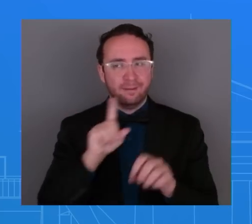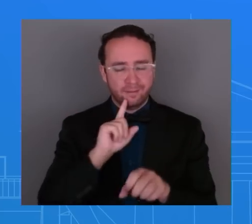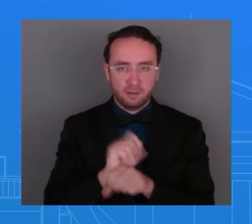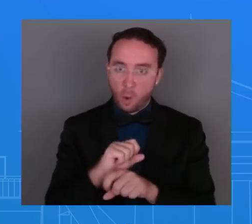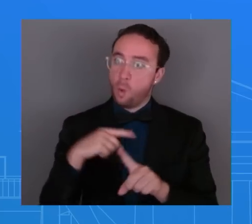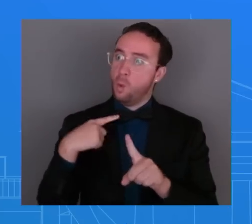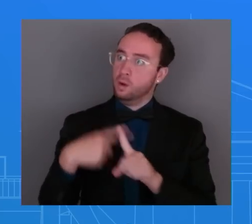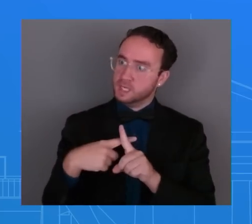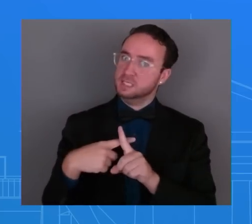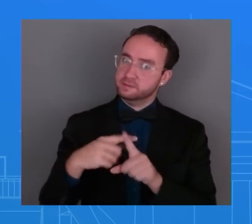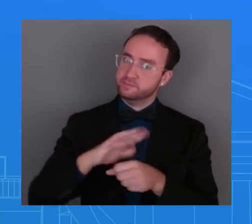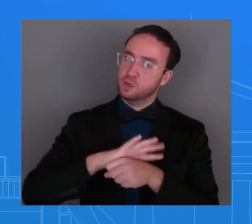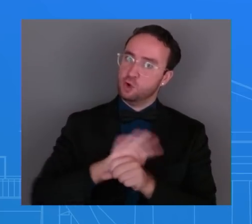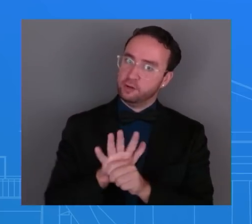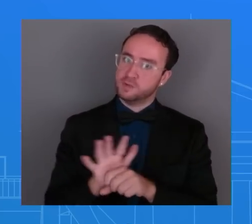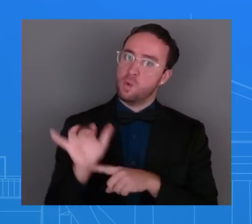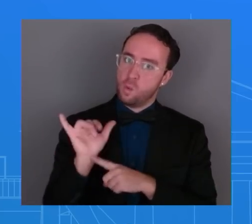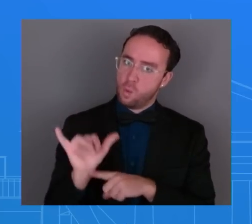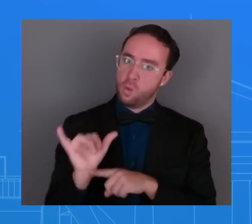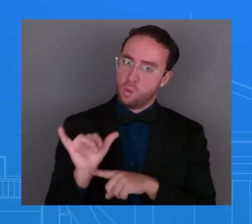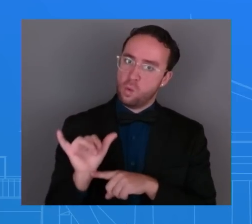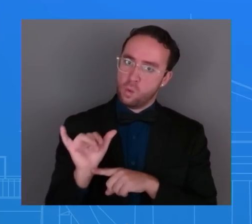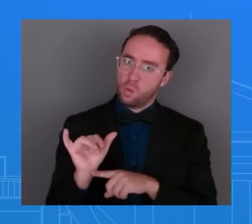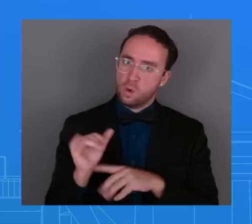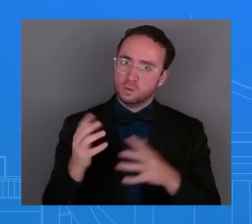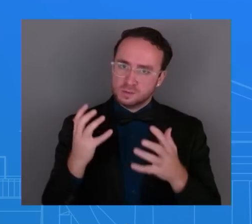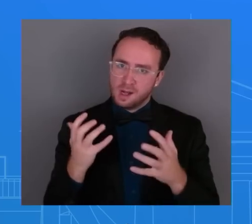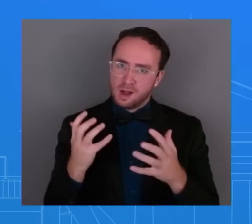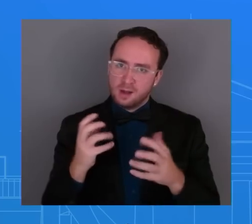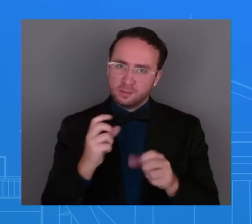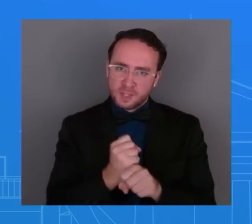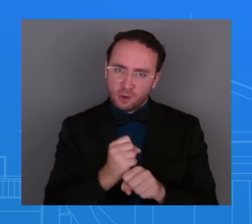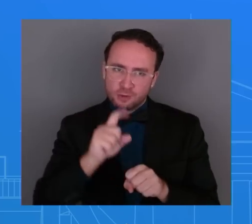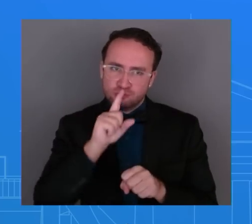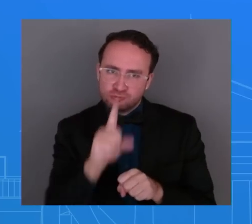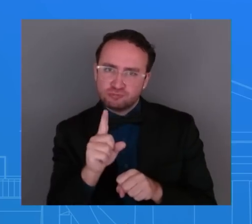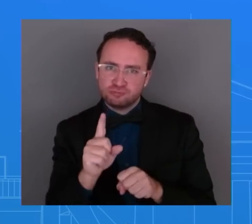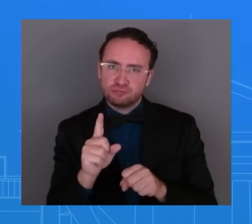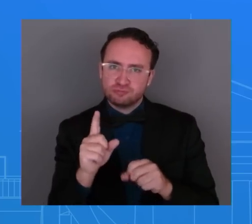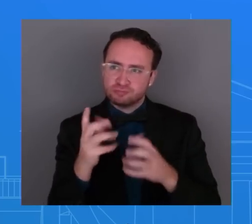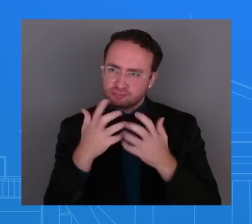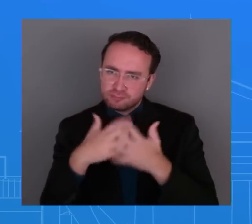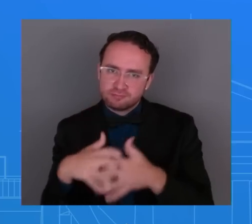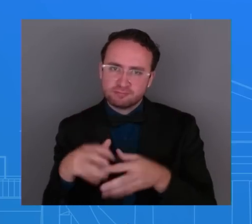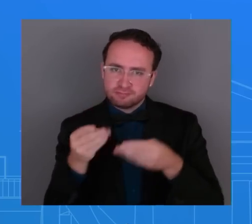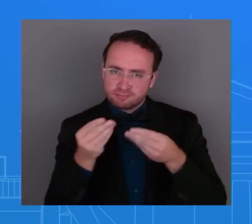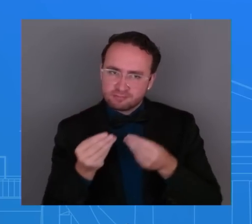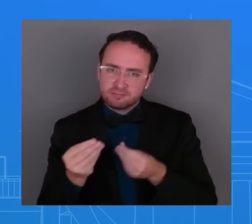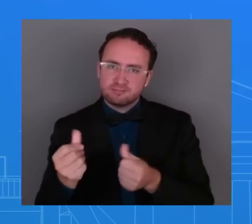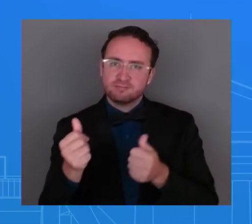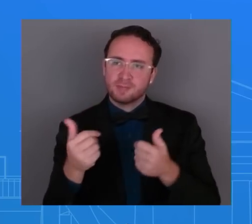And now we have vaccines. And now we ha- -- we are in a different place with this pandemic. It is behind us.